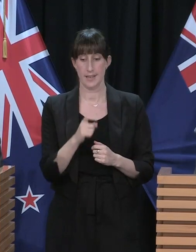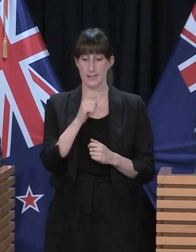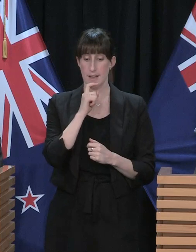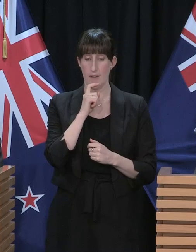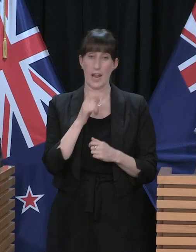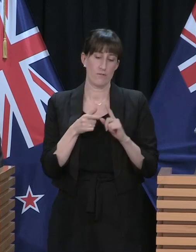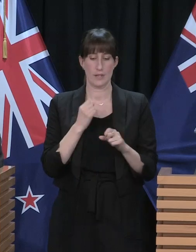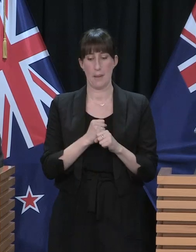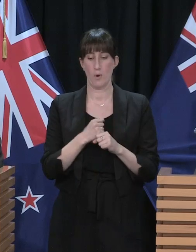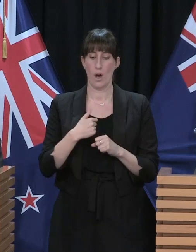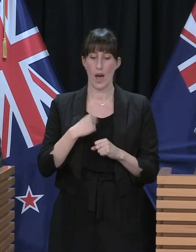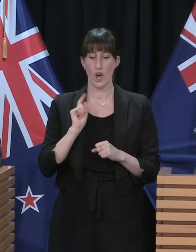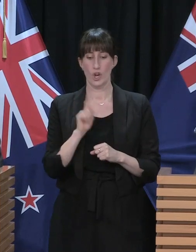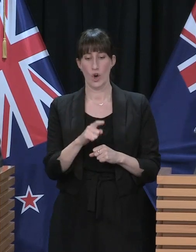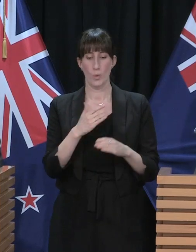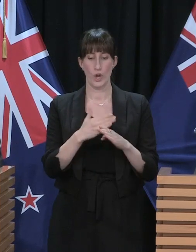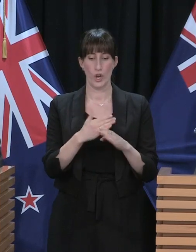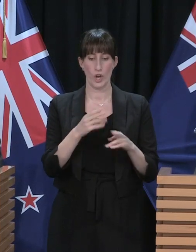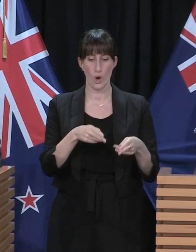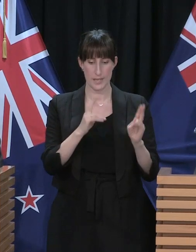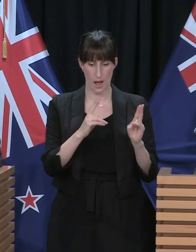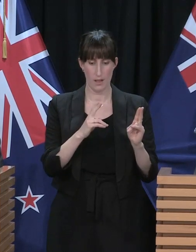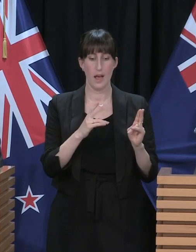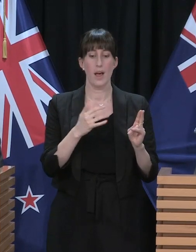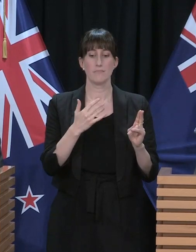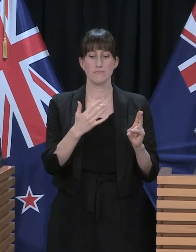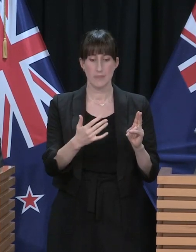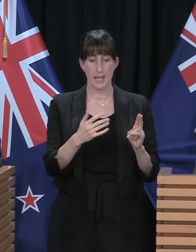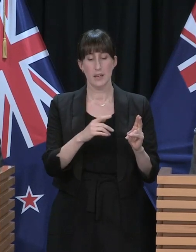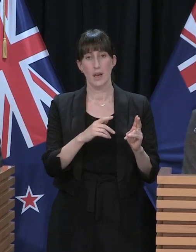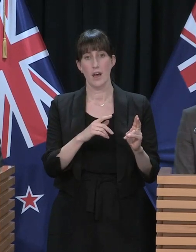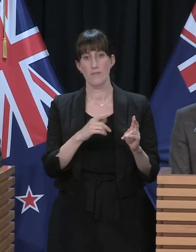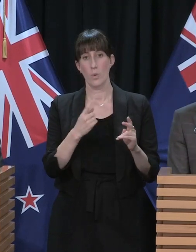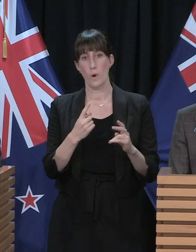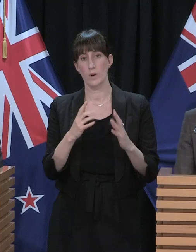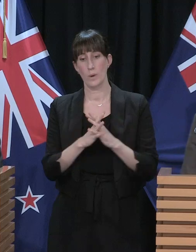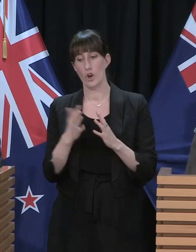How frequently is that happening with each staff member? Say if I go to work on